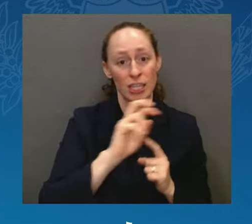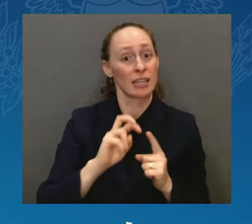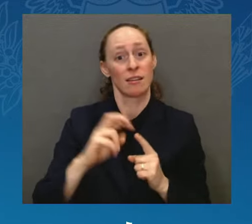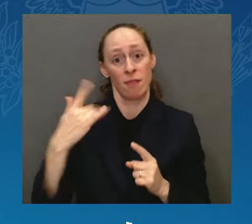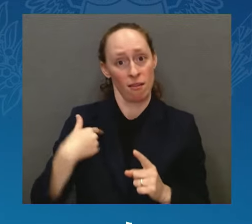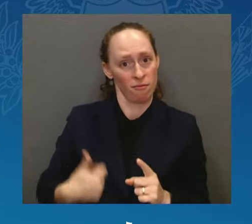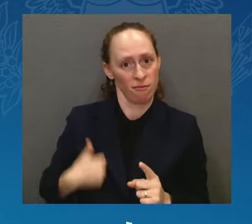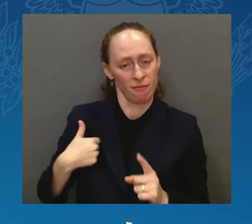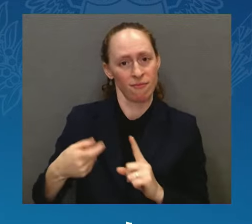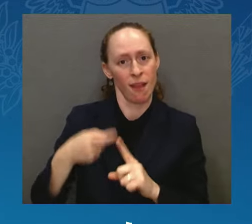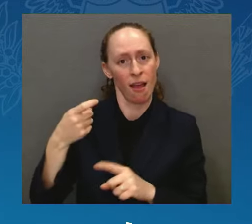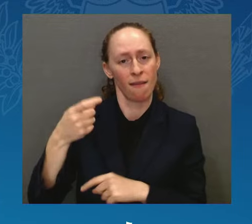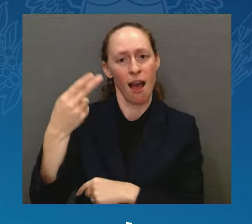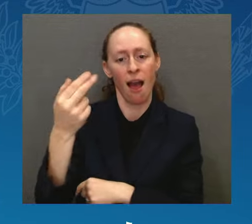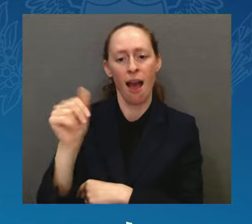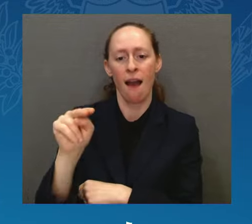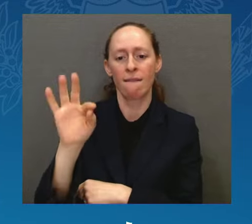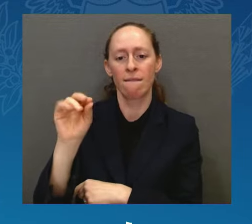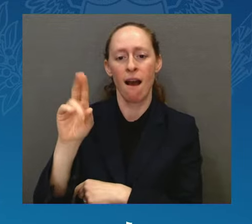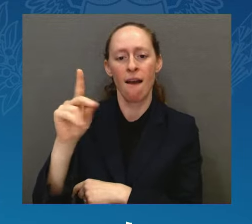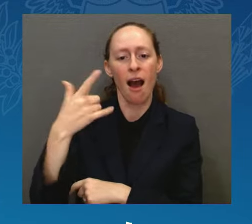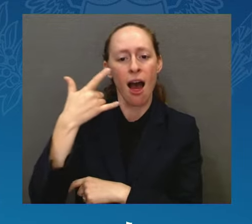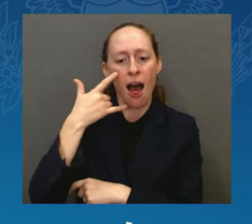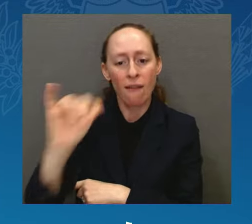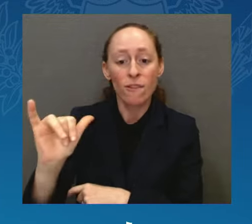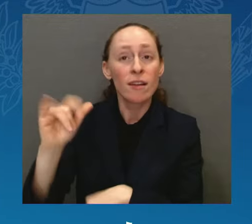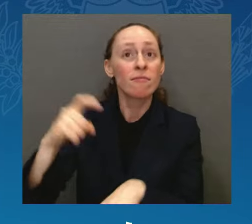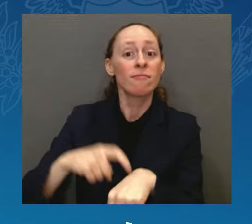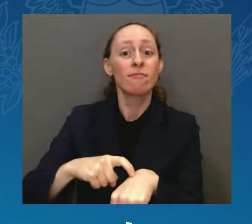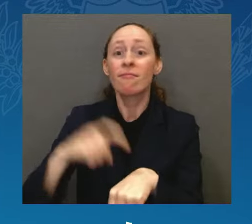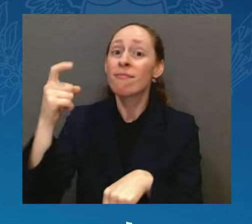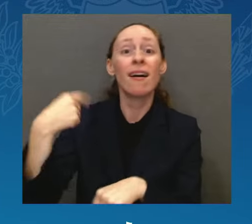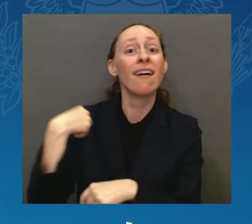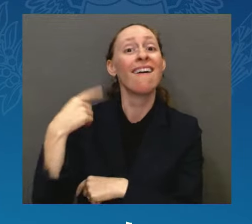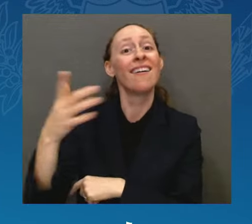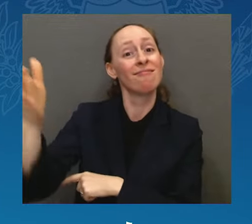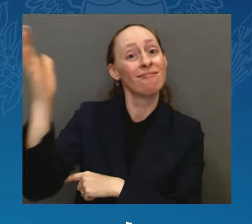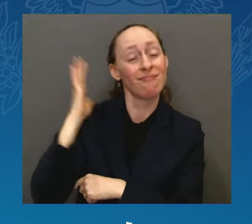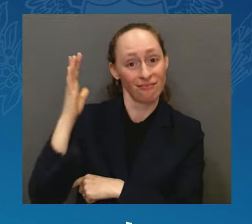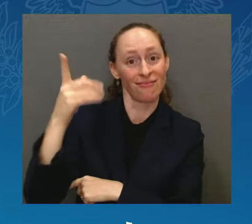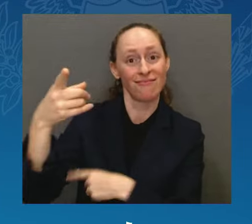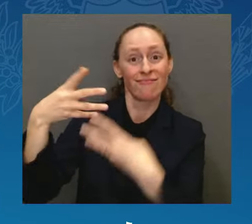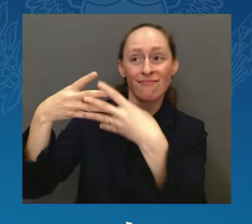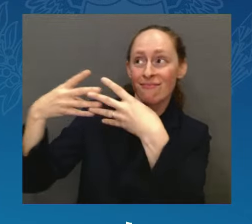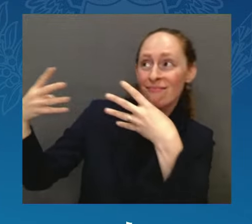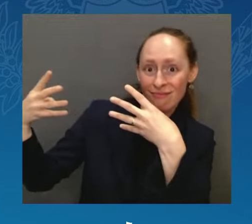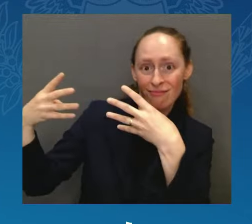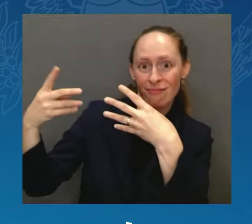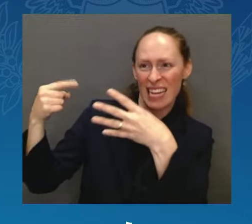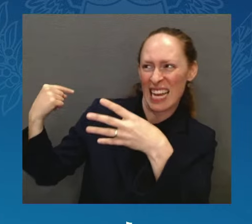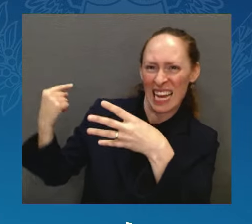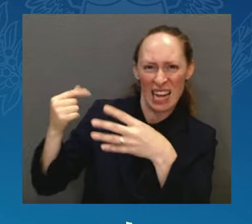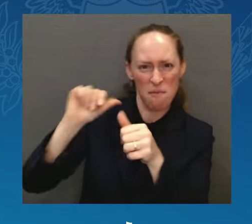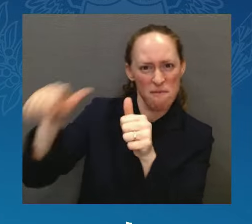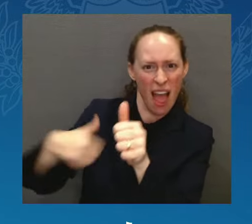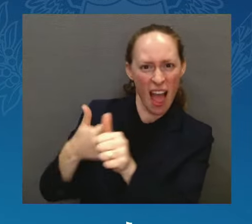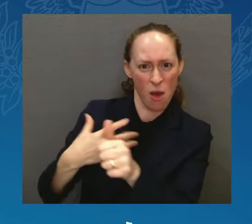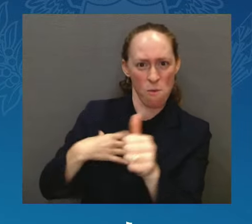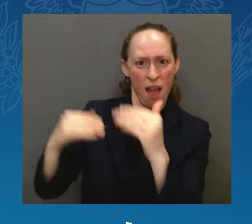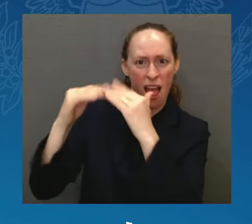on the other side of that of that fence over there with the iconic White House in the background. I can see how you can go from that